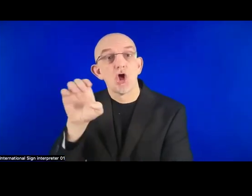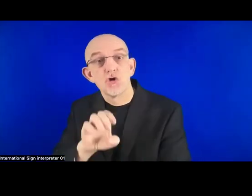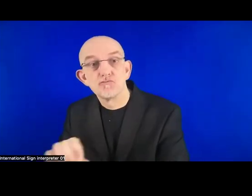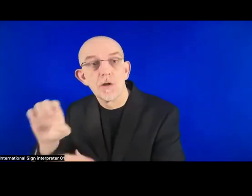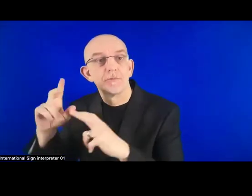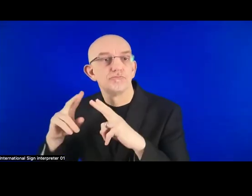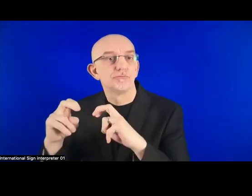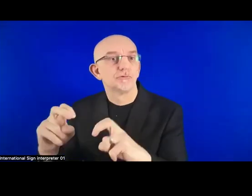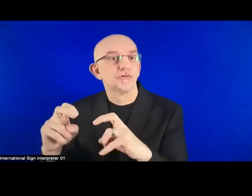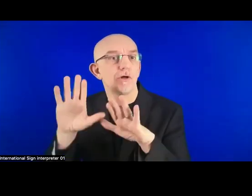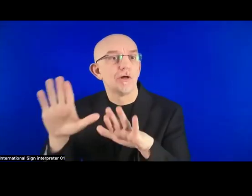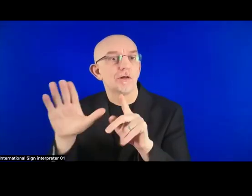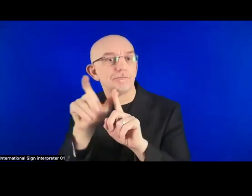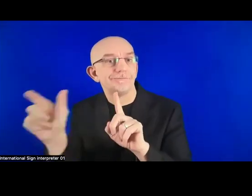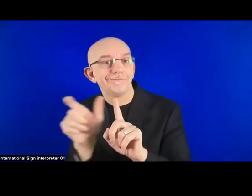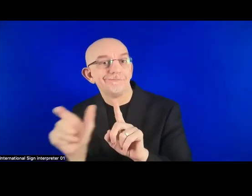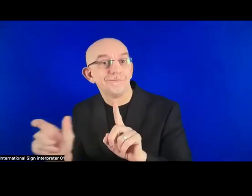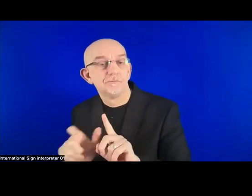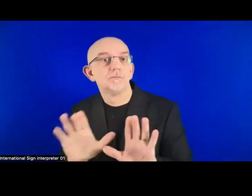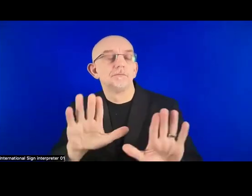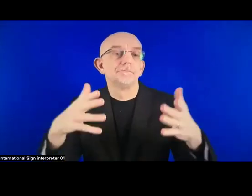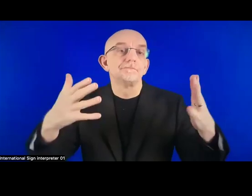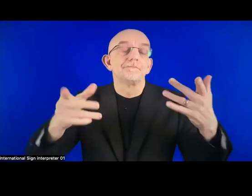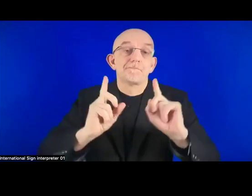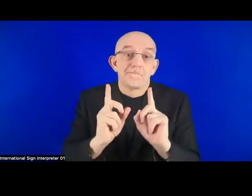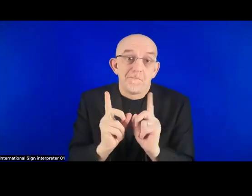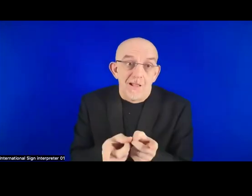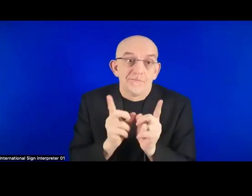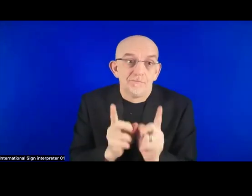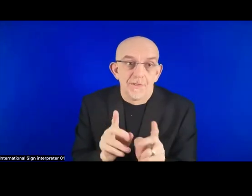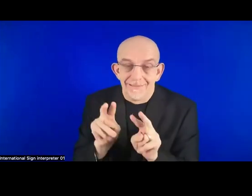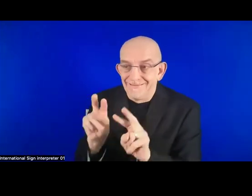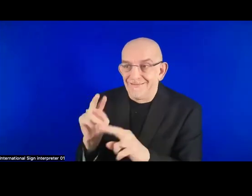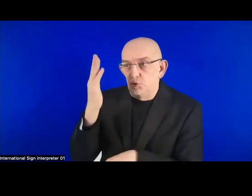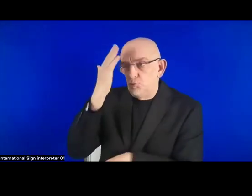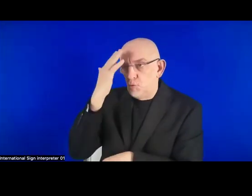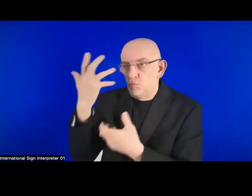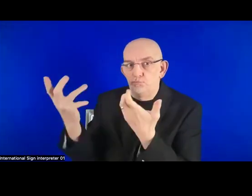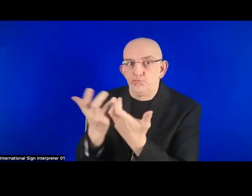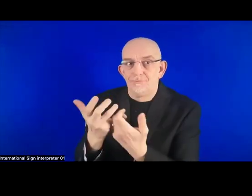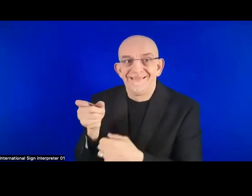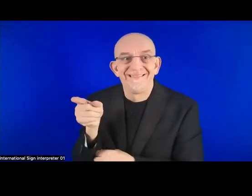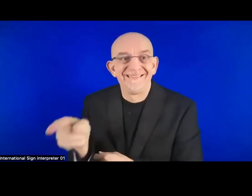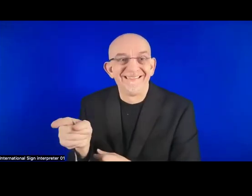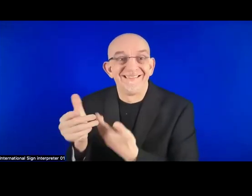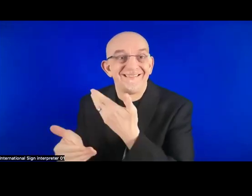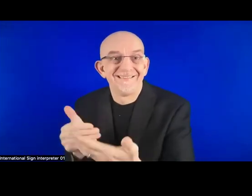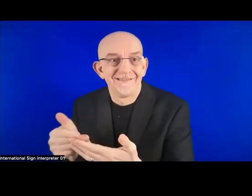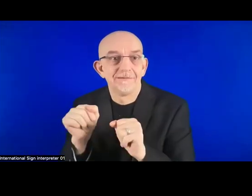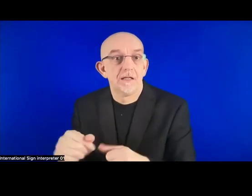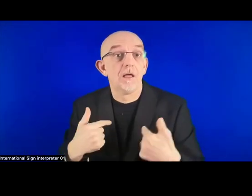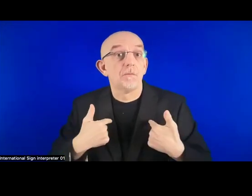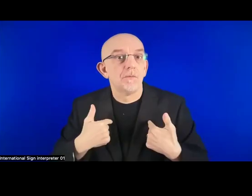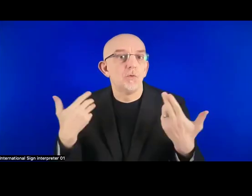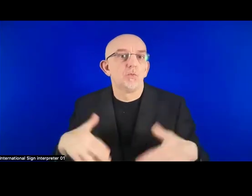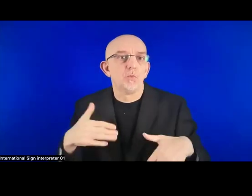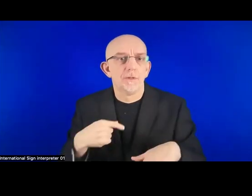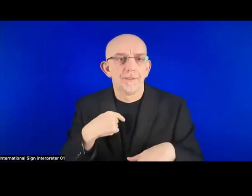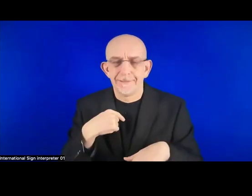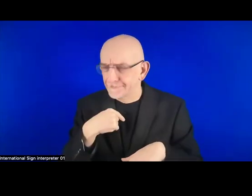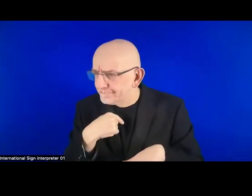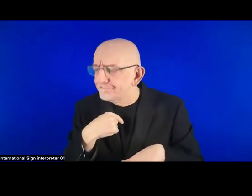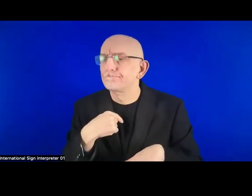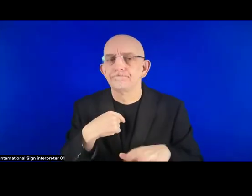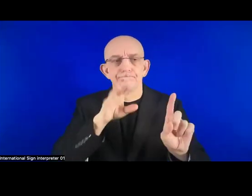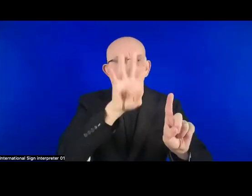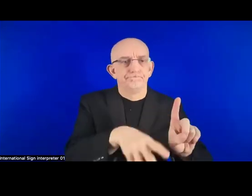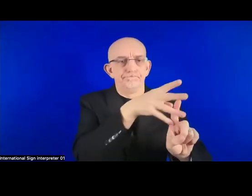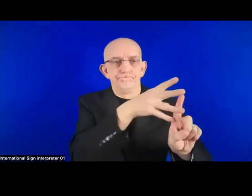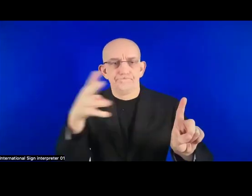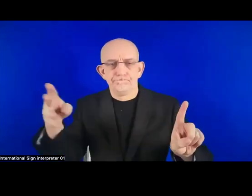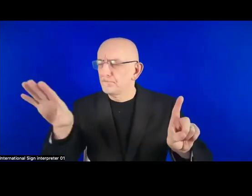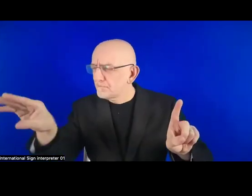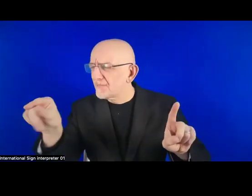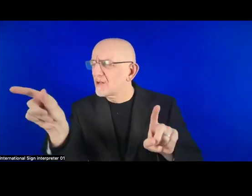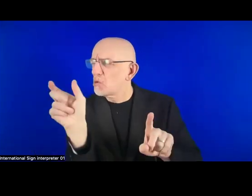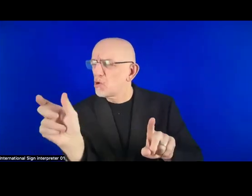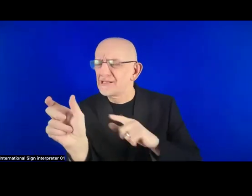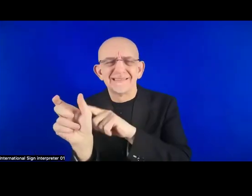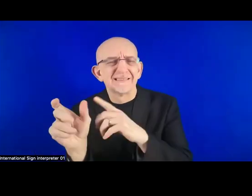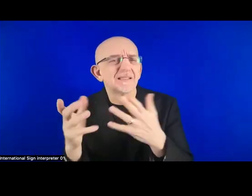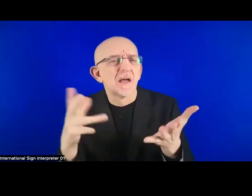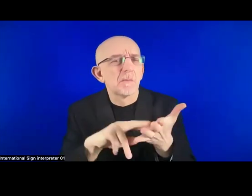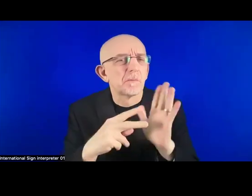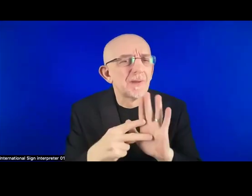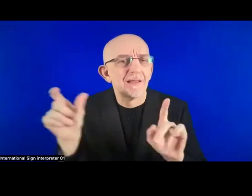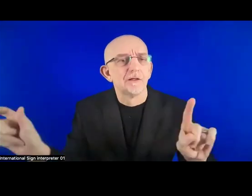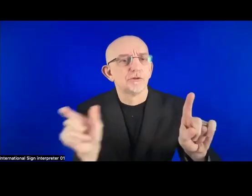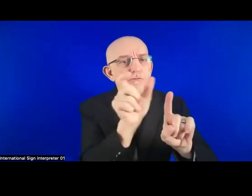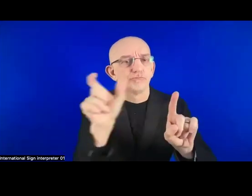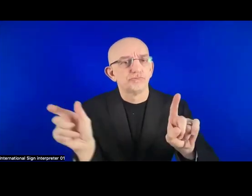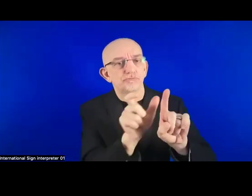citizen science practices and there is a lot of specific European terminology for research projects. It